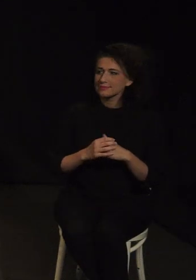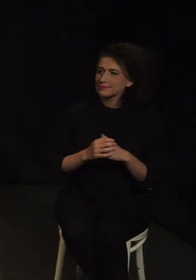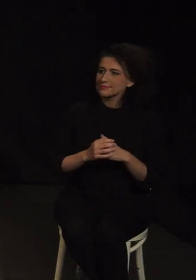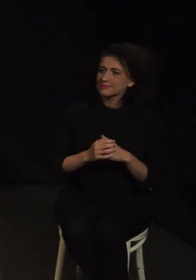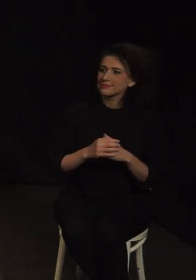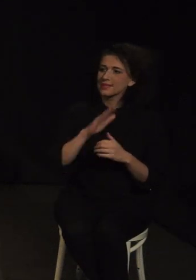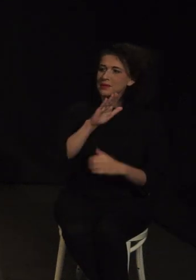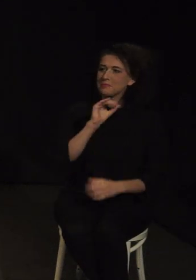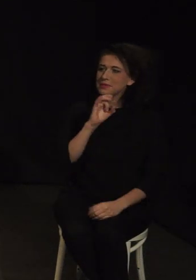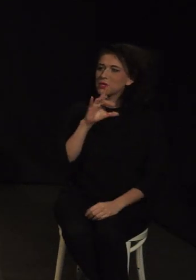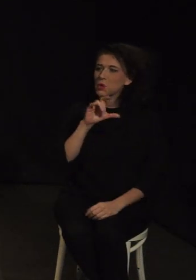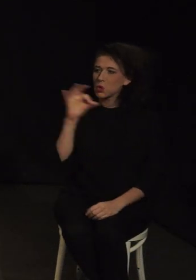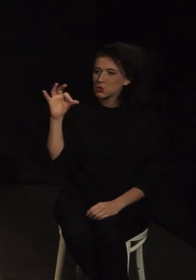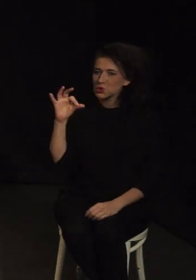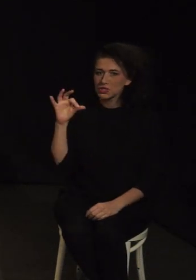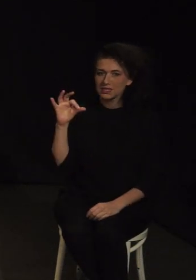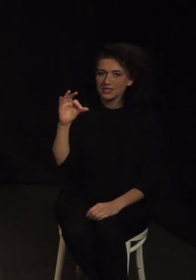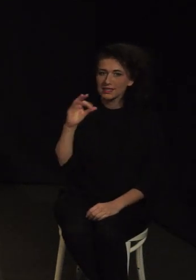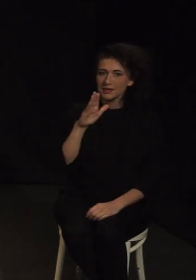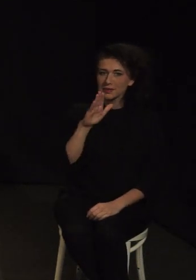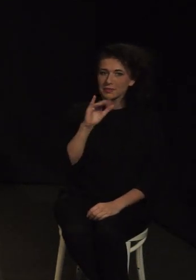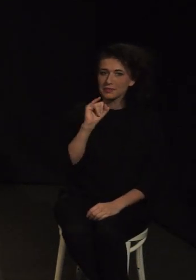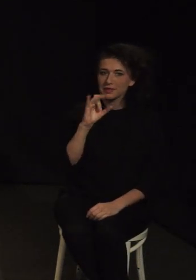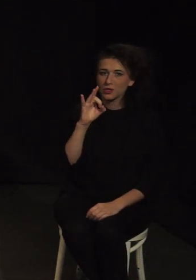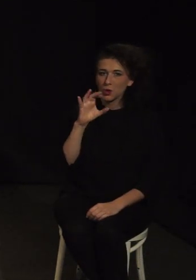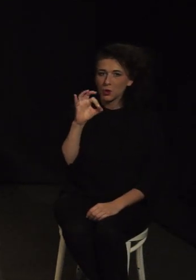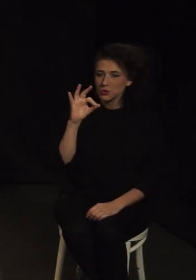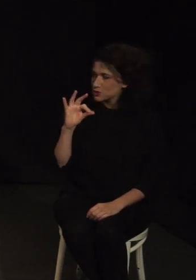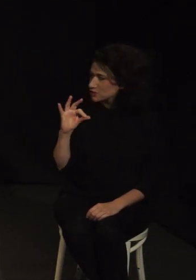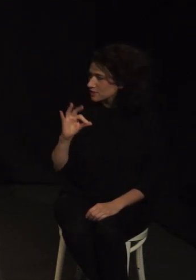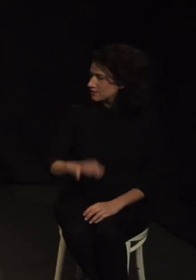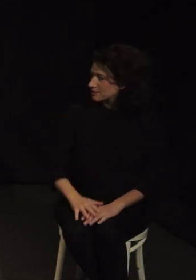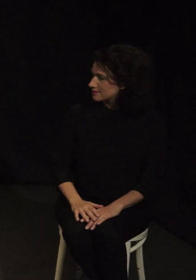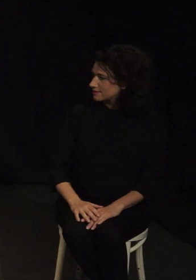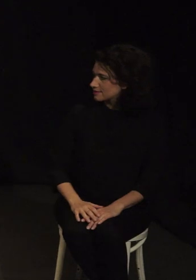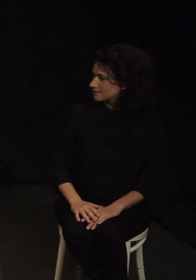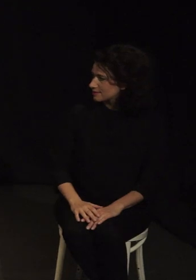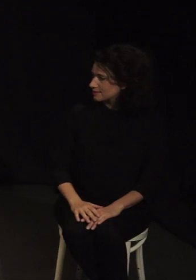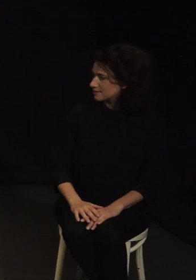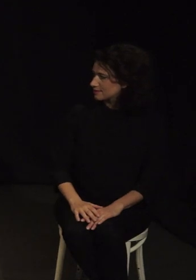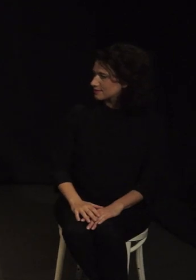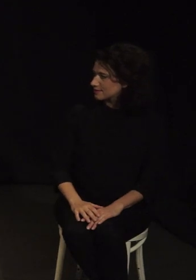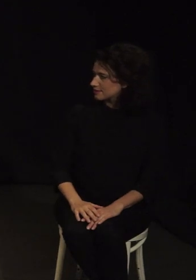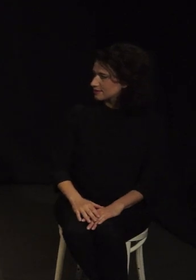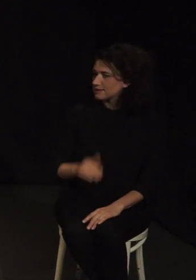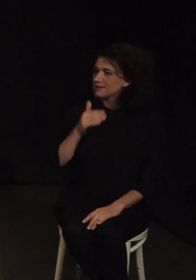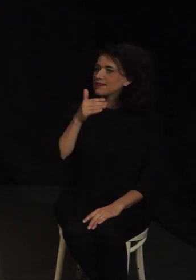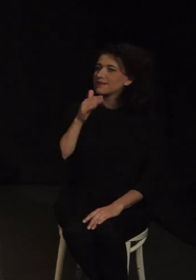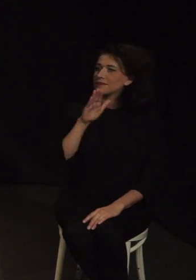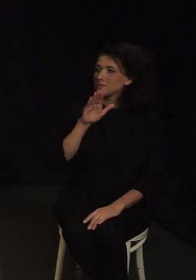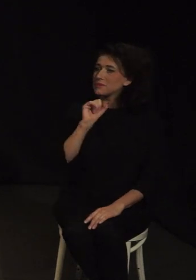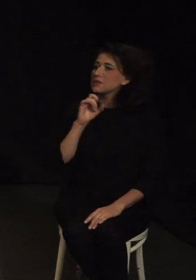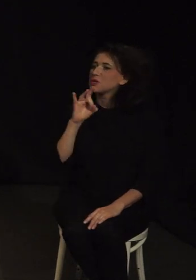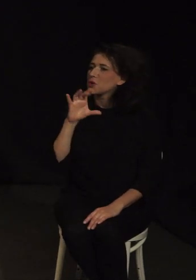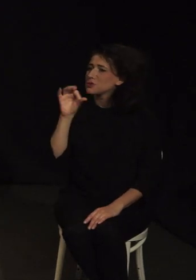"Bigos!" What did you say? - "Bigos." Oh, bigos on your mind!